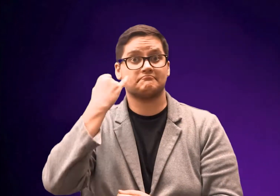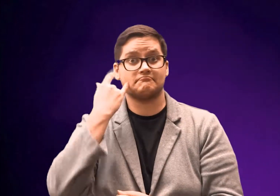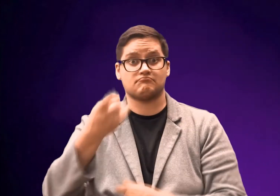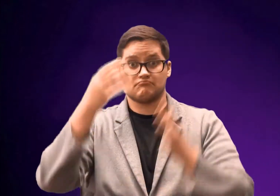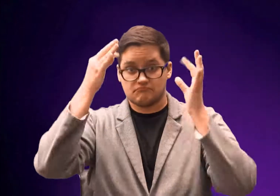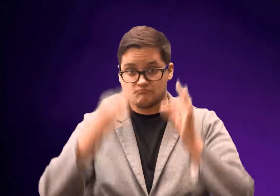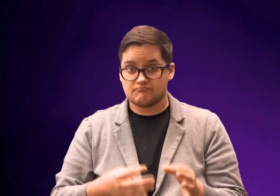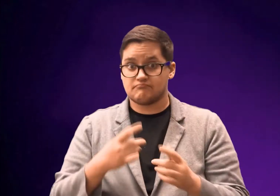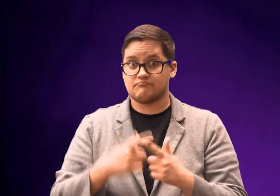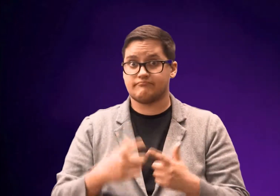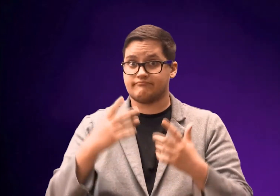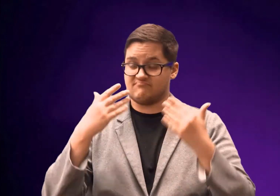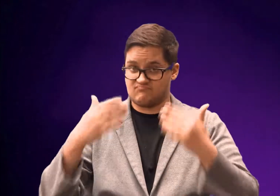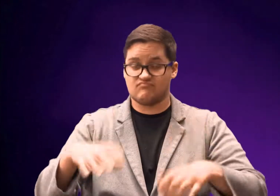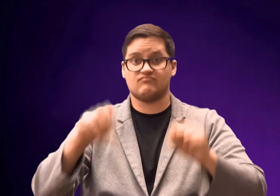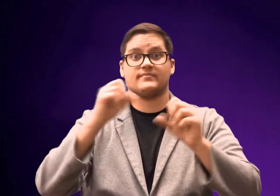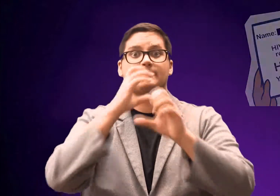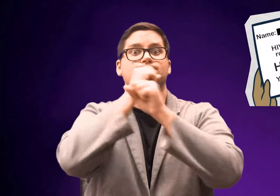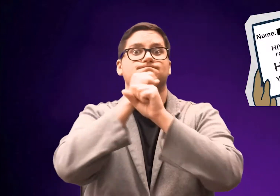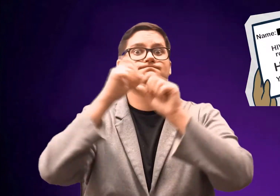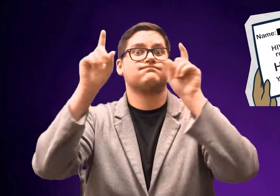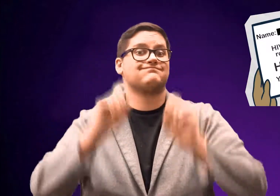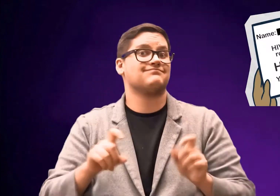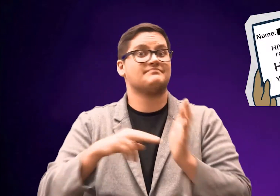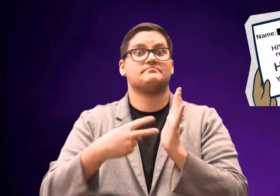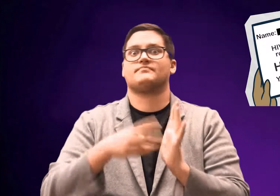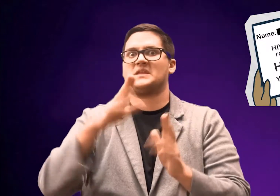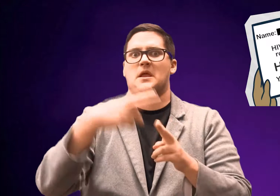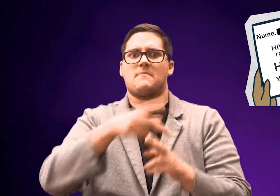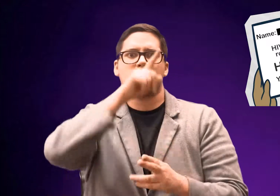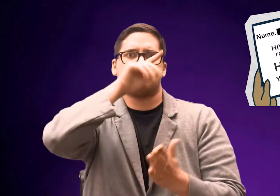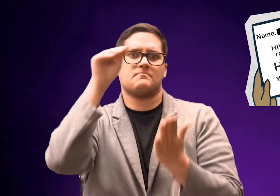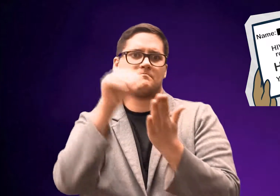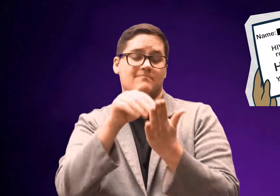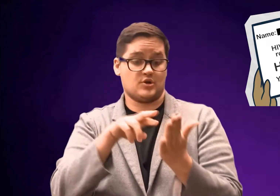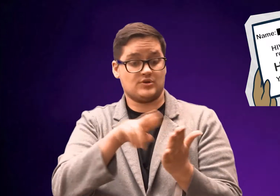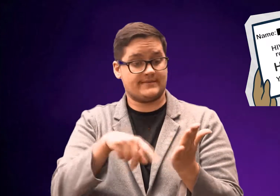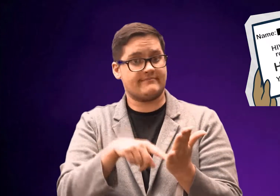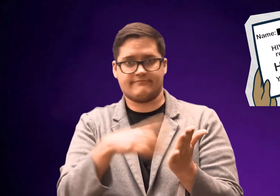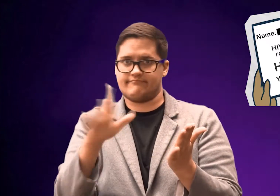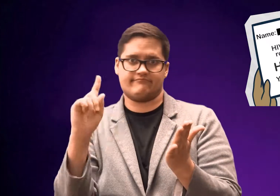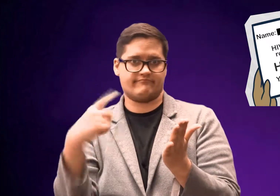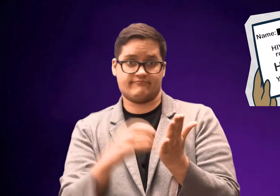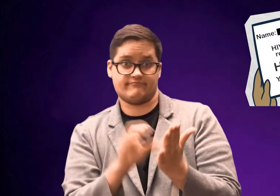If you choose to take an anonymous HIV test, the test result and non-identifying information